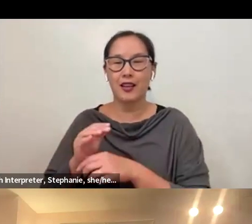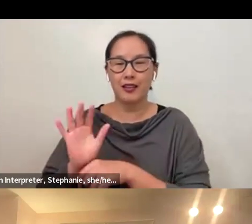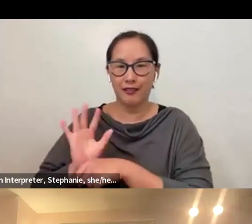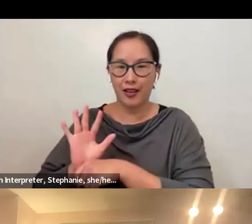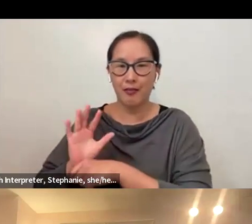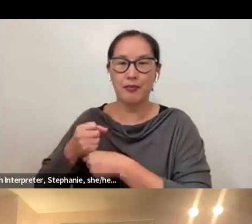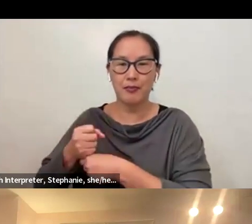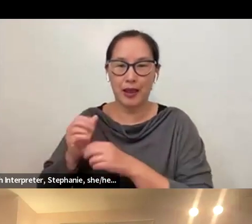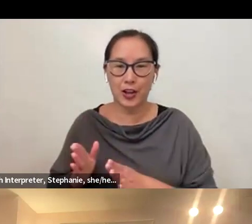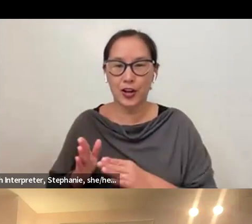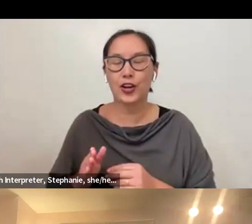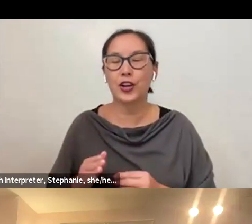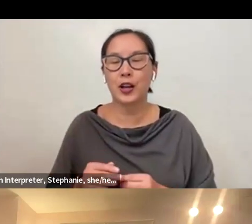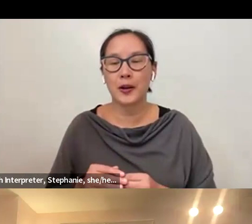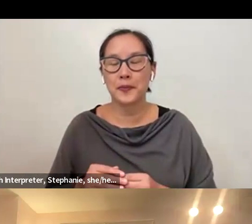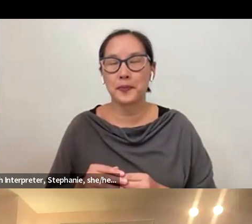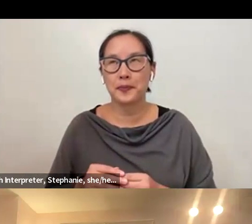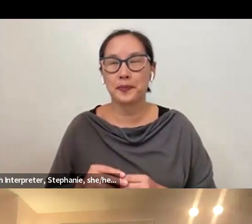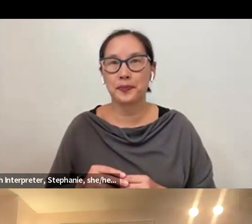what I come across, I think, like